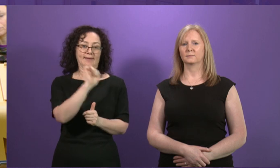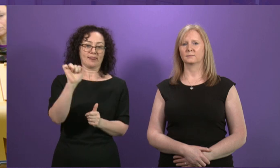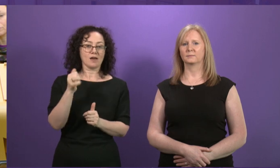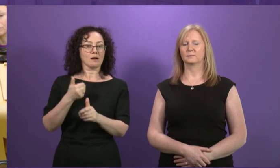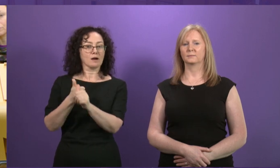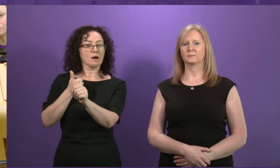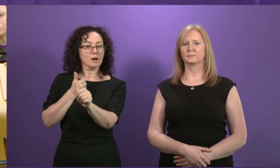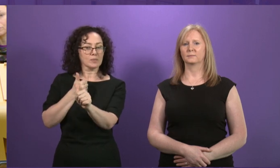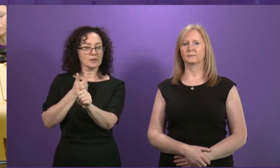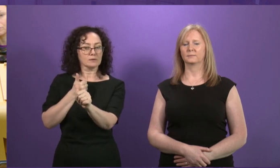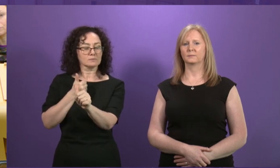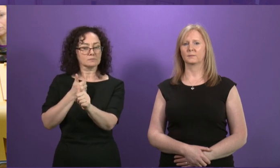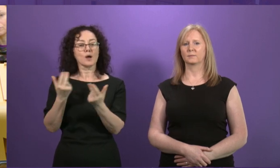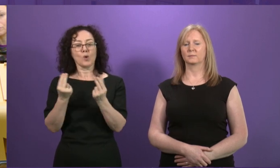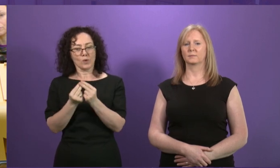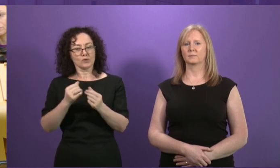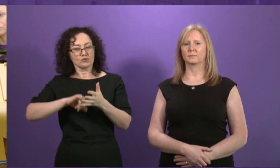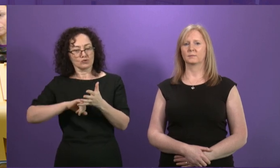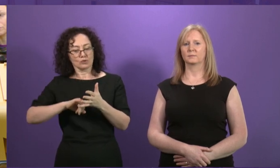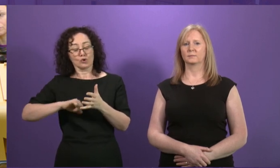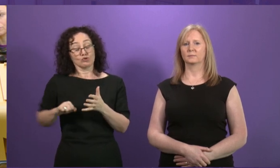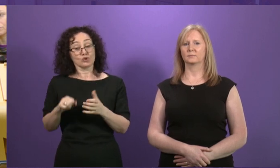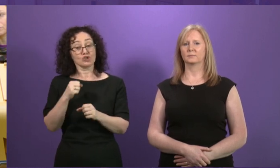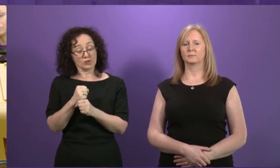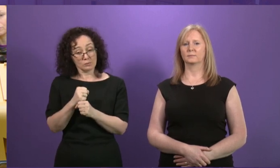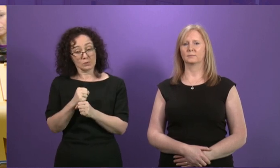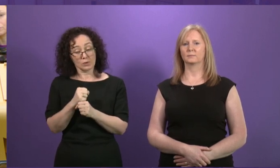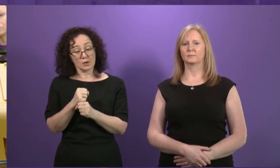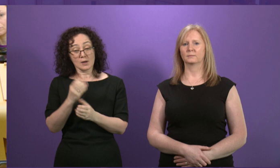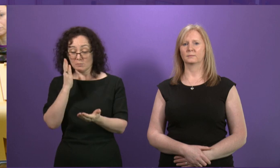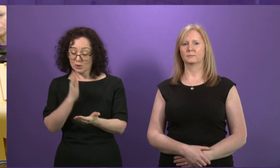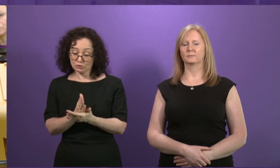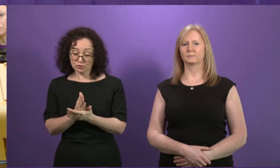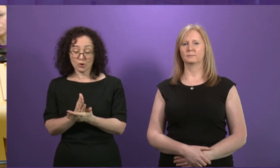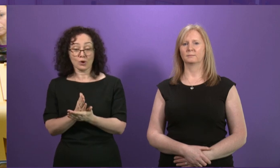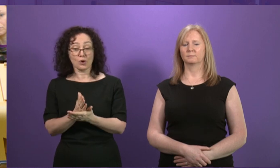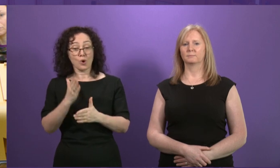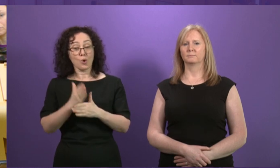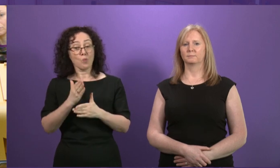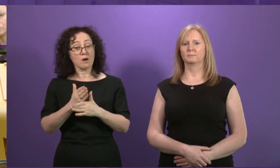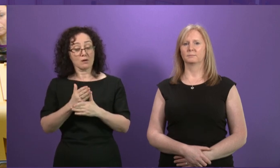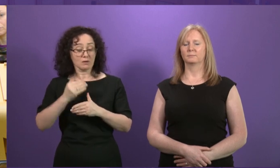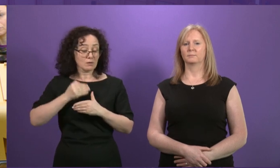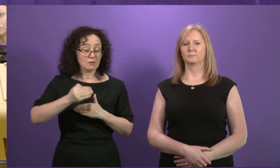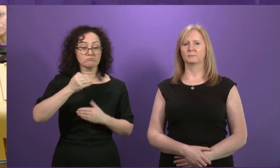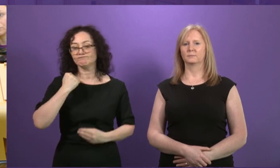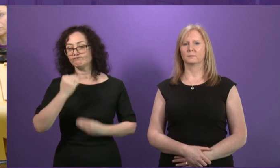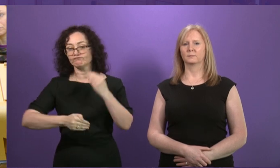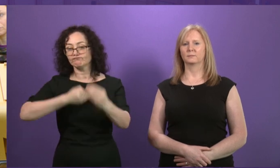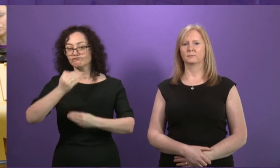and we will do everything that we can to help to secure work for not just Arnish but the two yards in Fife. I hope that we have the support of the whole